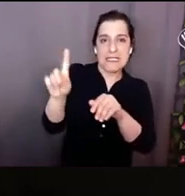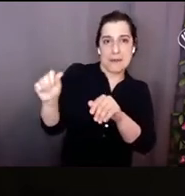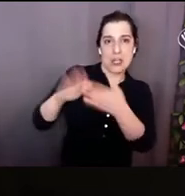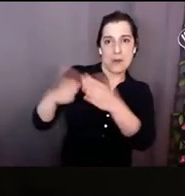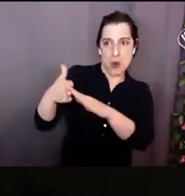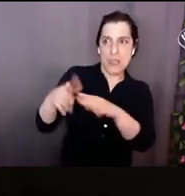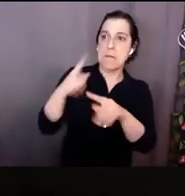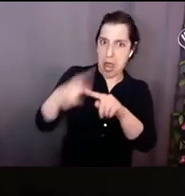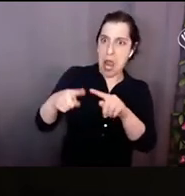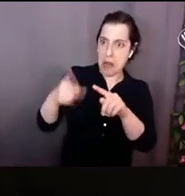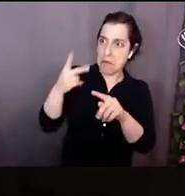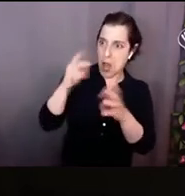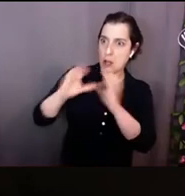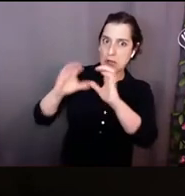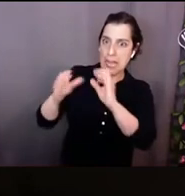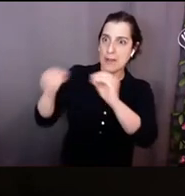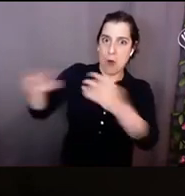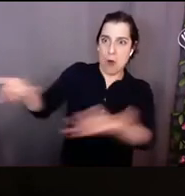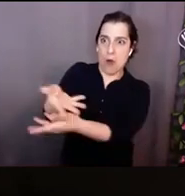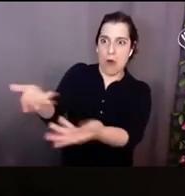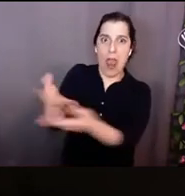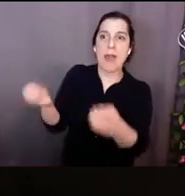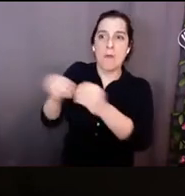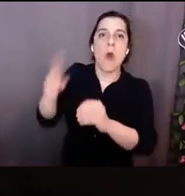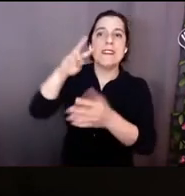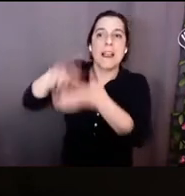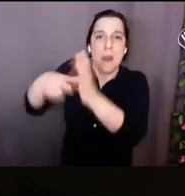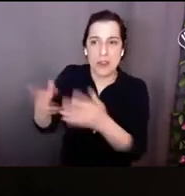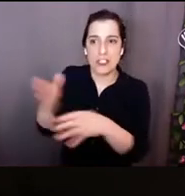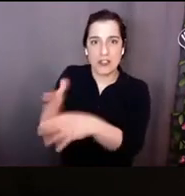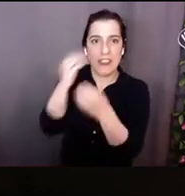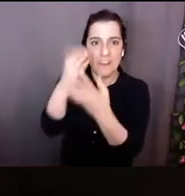communicating more and more deliberately sharing information and opening up